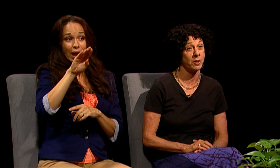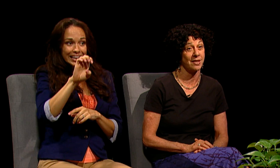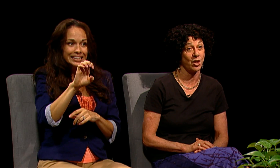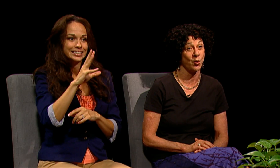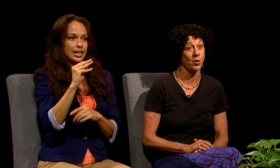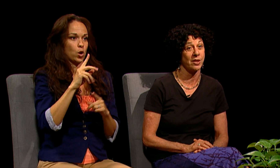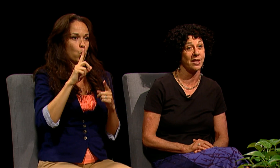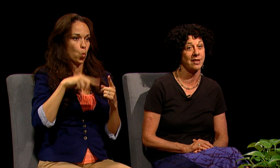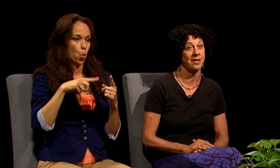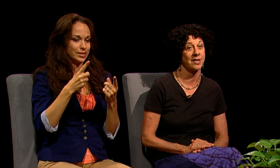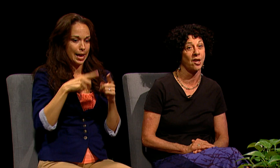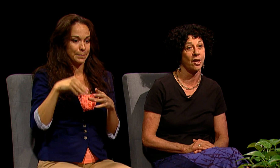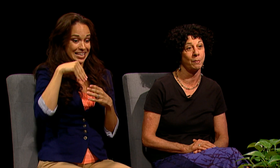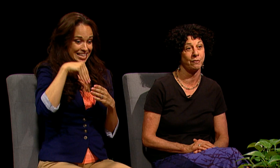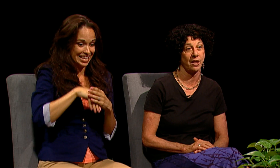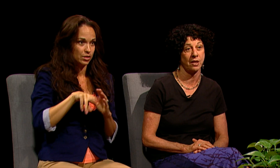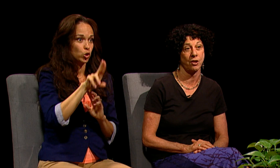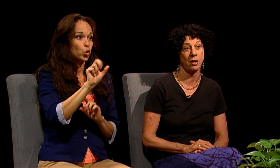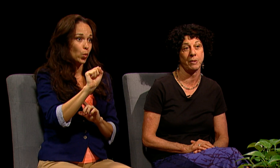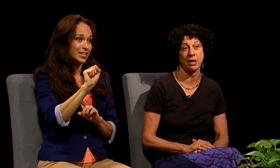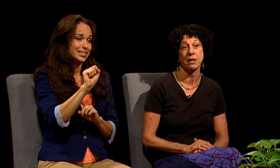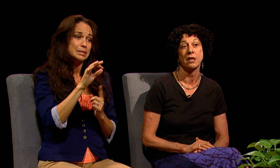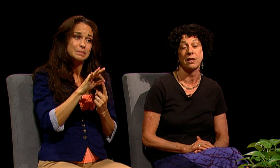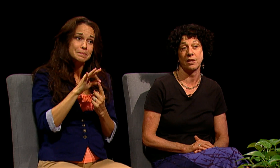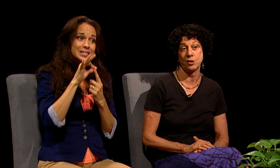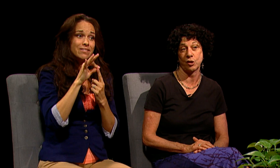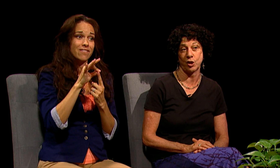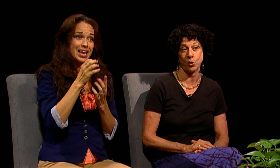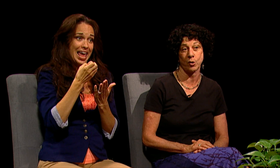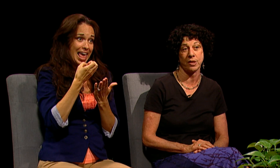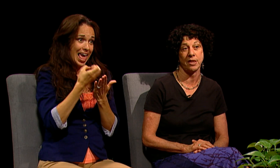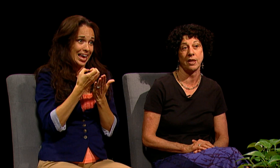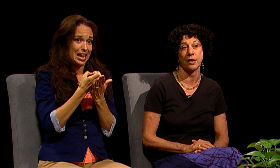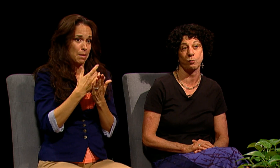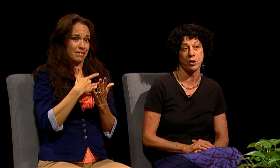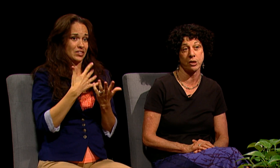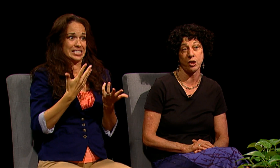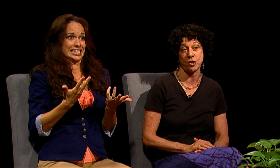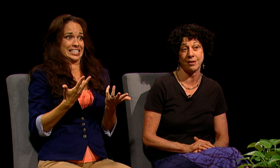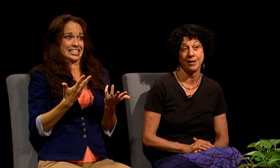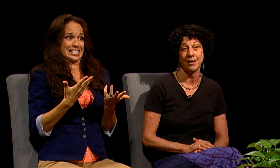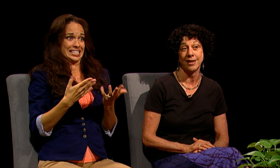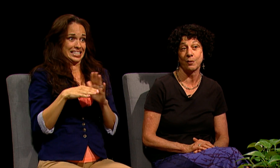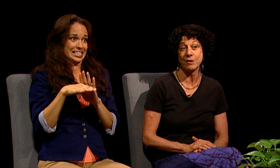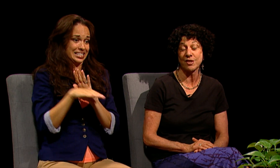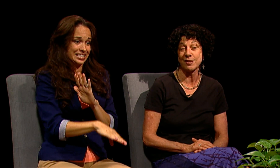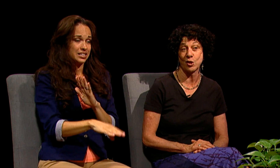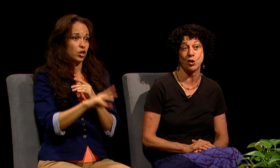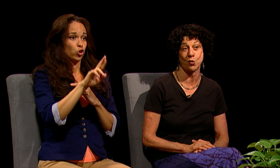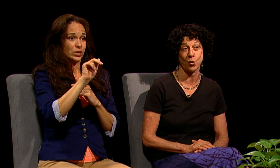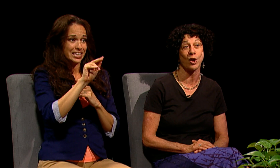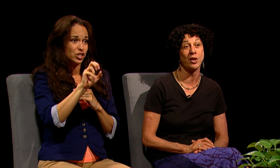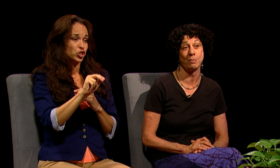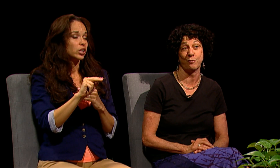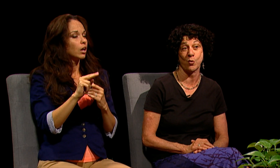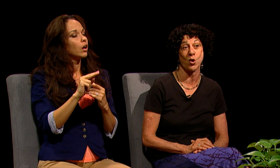PARTICULARLY, IN A TIME OF ECONOMIC INSECURITY AND RECESSION. AND WE'VE SEEN THIS HISTORICALLY BEFORE,